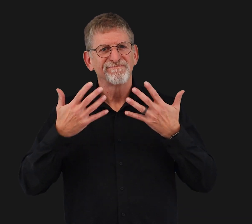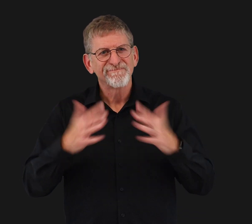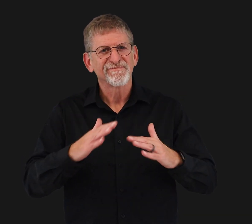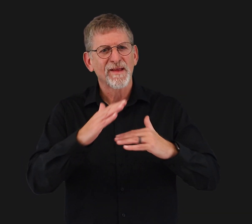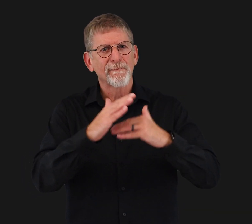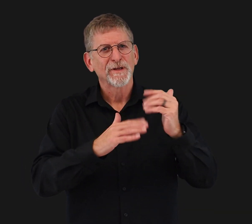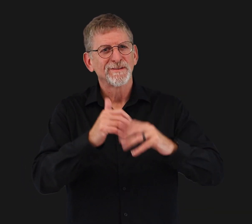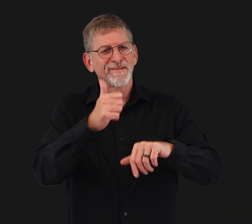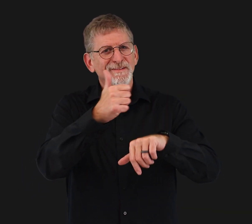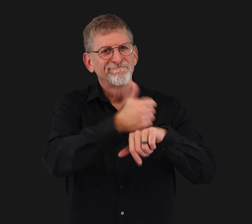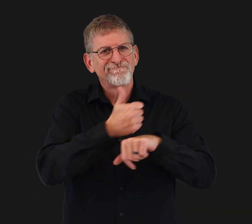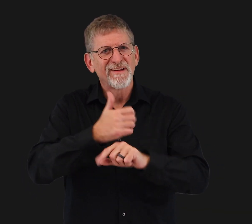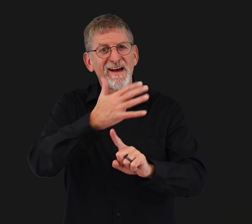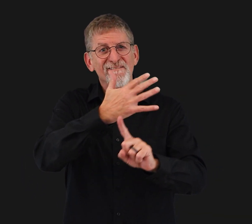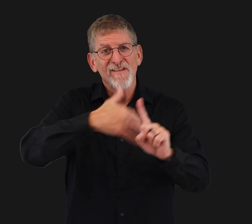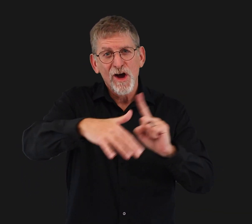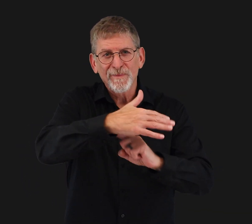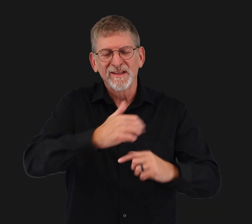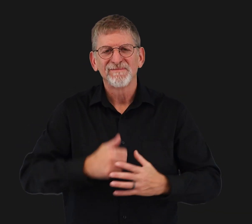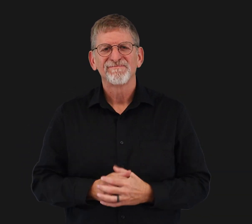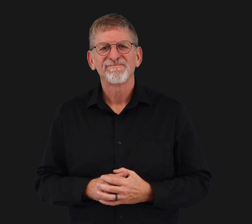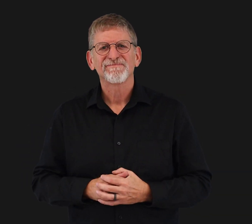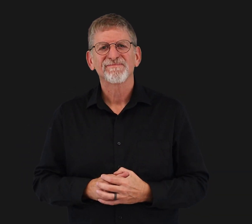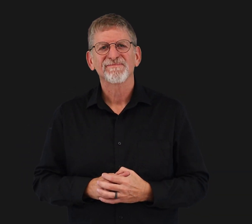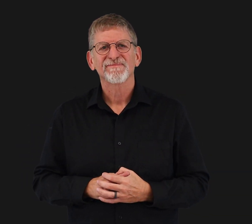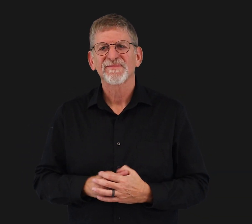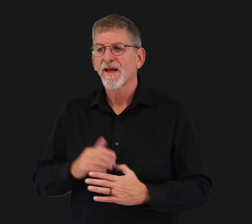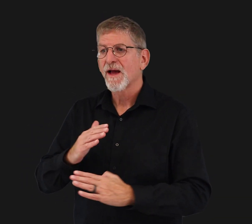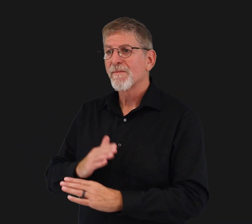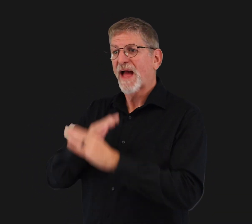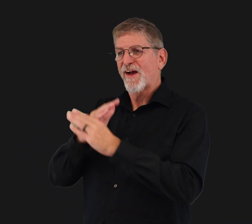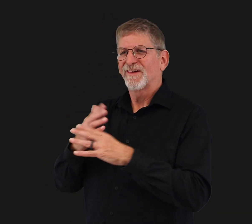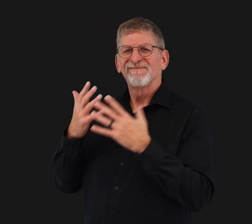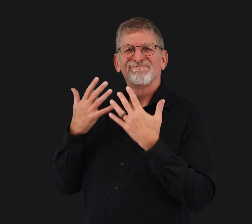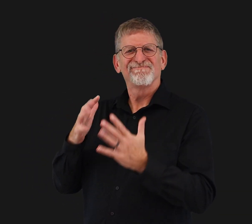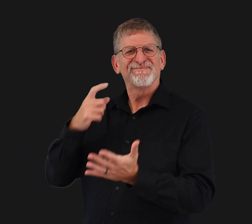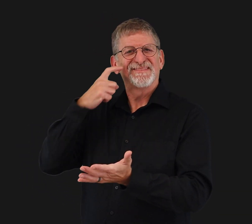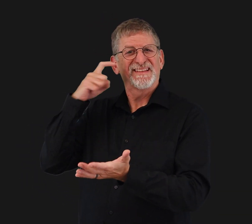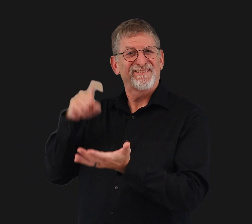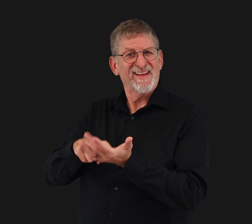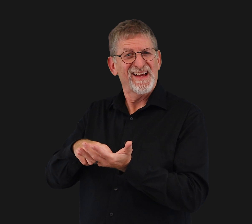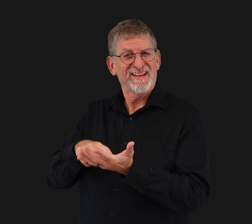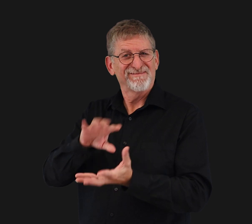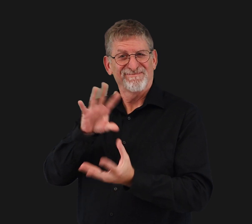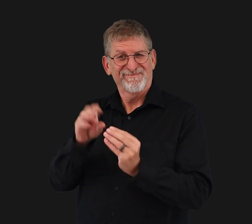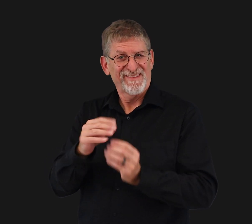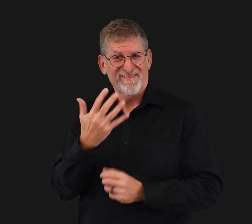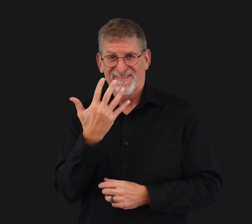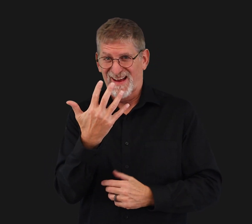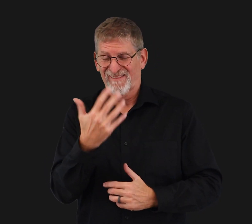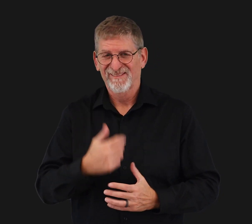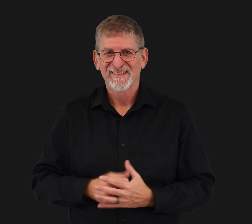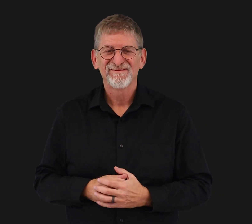Built environment Barriers we identified: